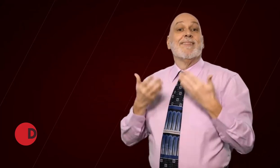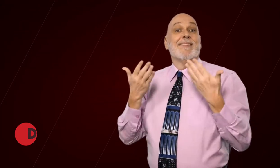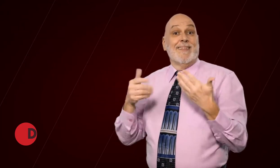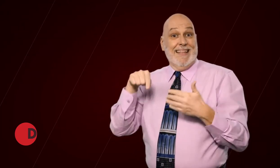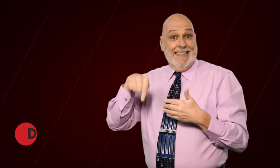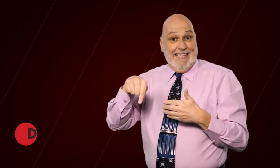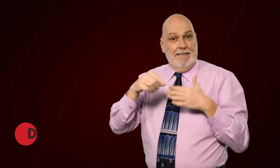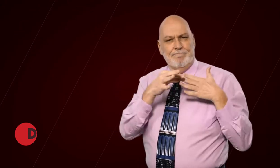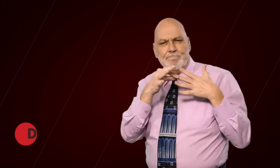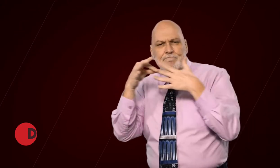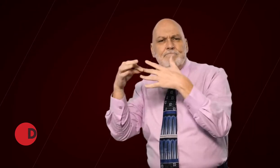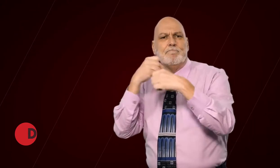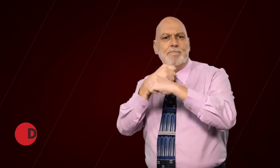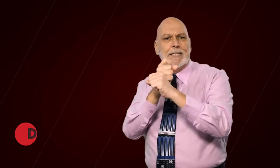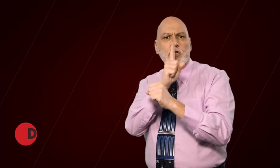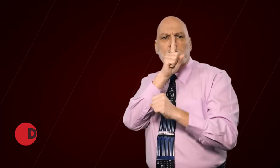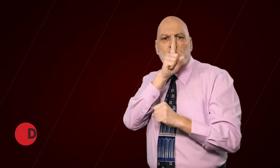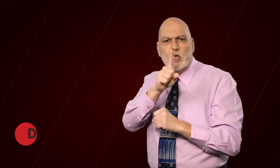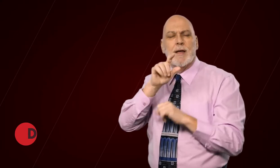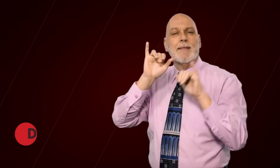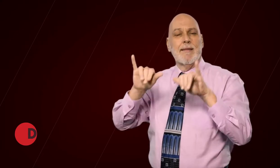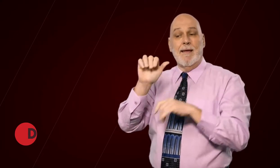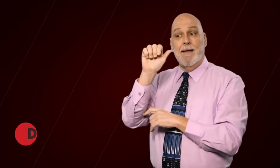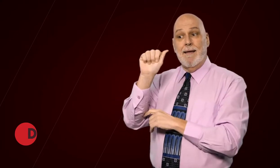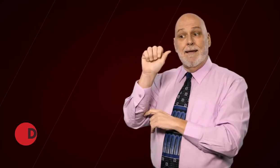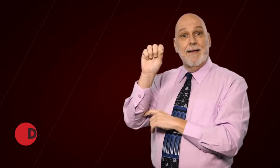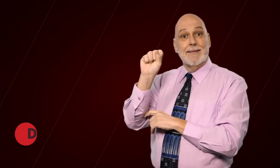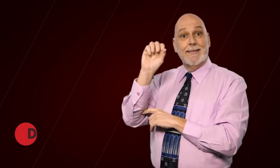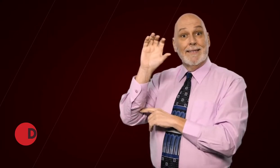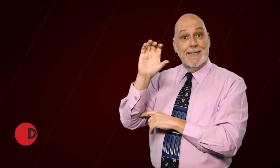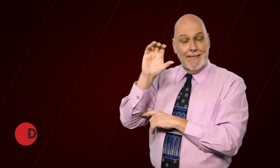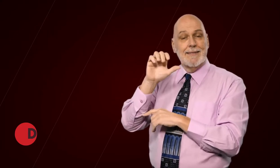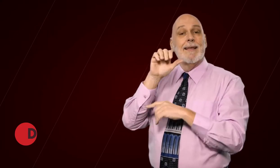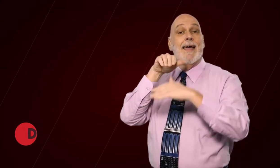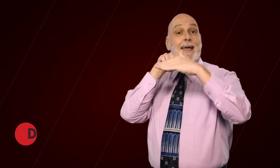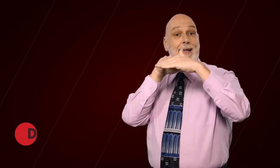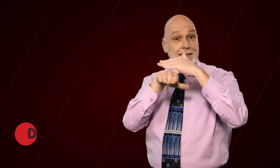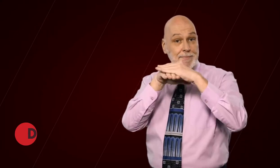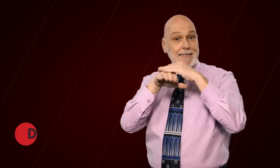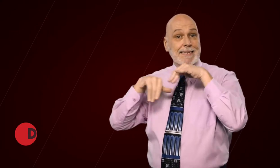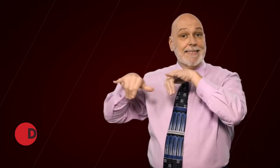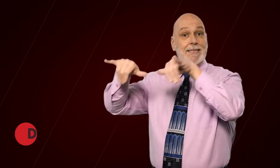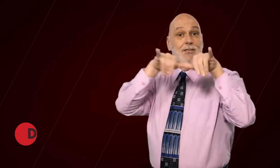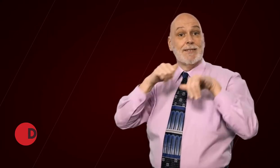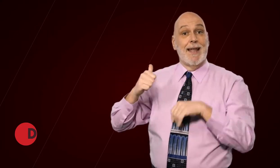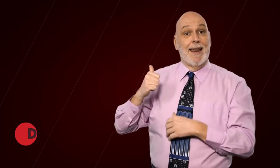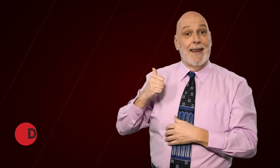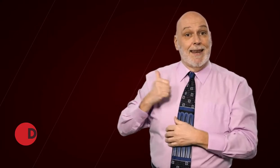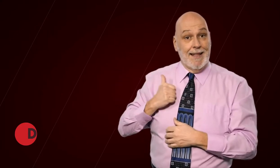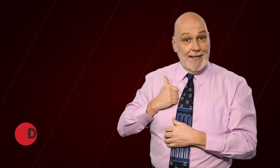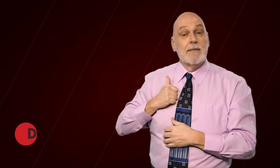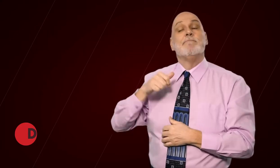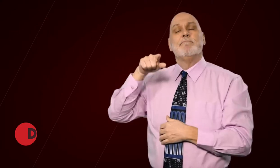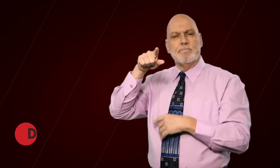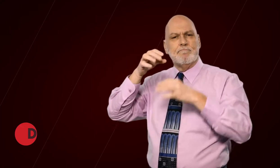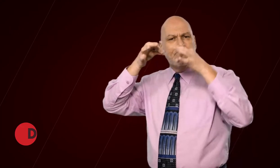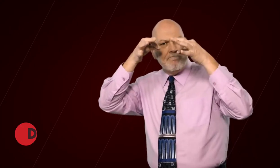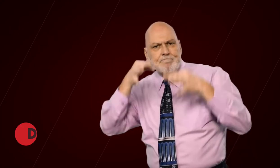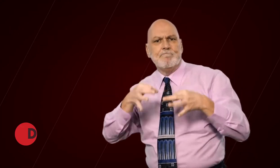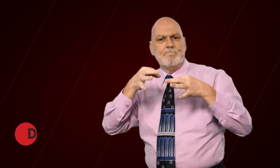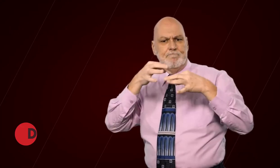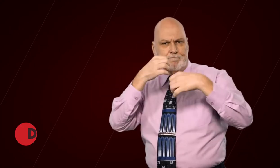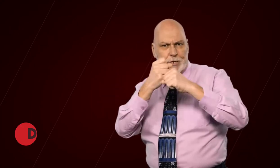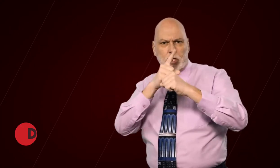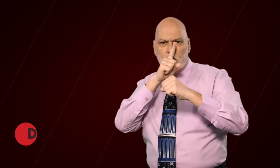This has led to creation of Accessibility Standards Canada to